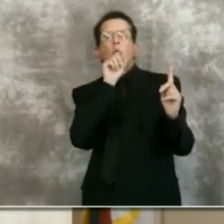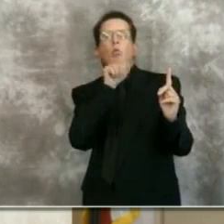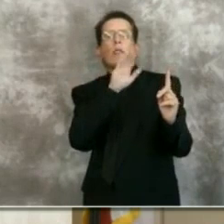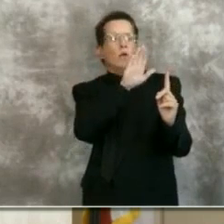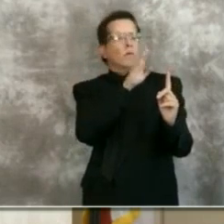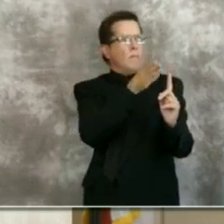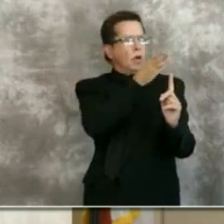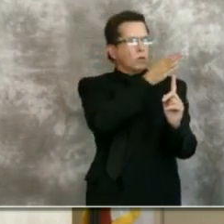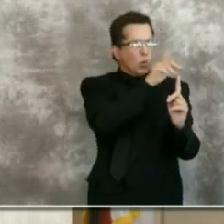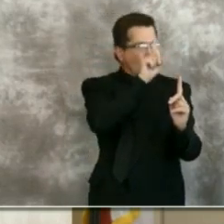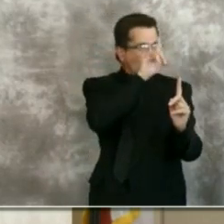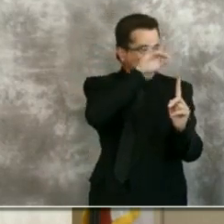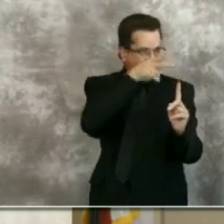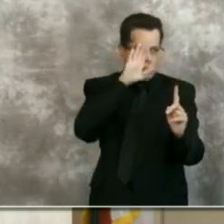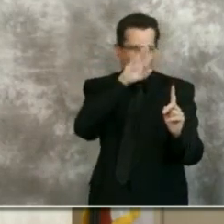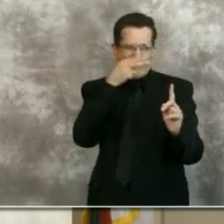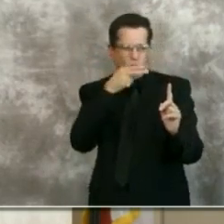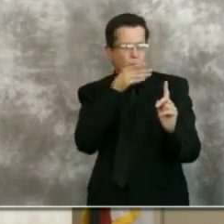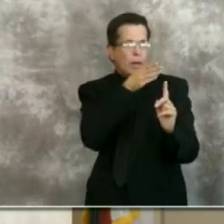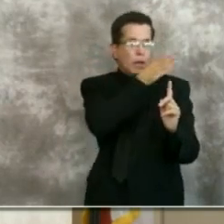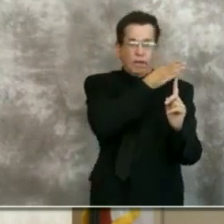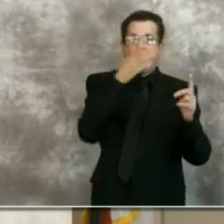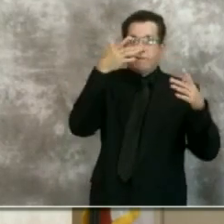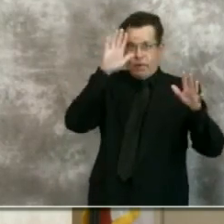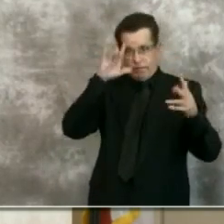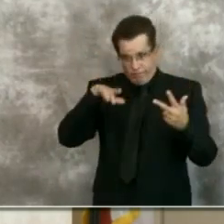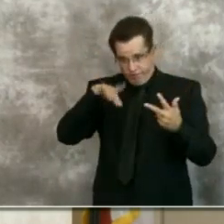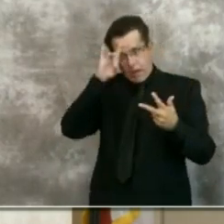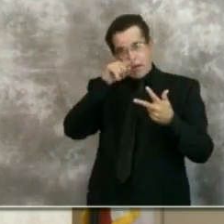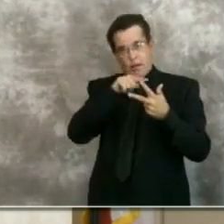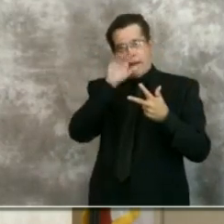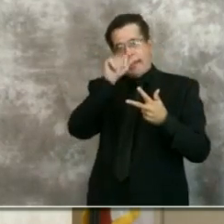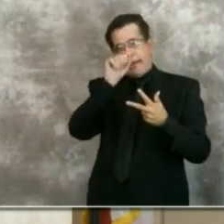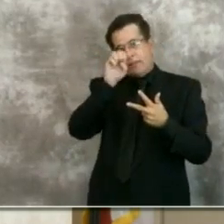CLOSE CONTACTS ART. BUT THAT IS ABOUT A 2 HOUR PROCESS FOR THE CASE INVESTIGATOR TO TALK